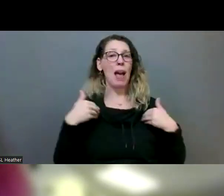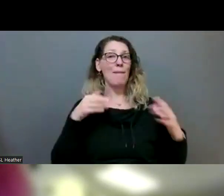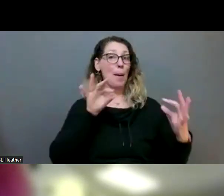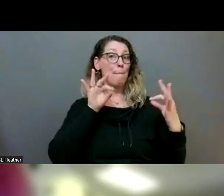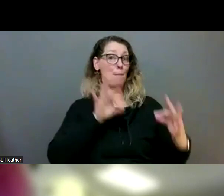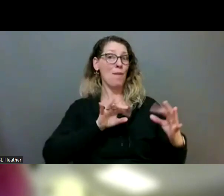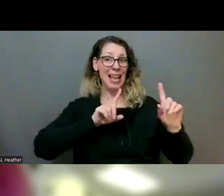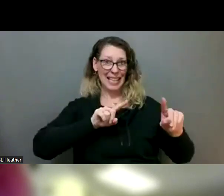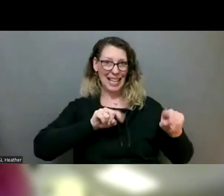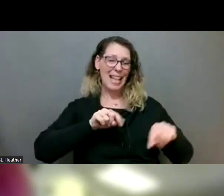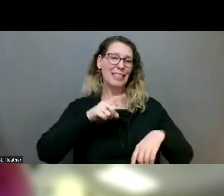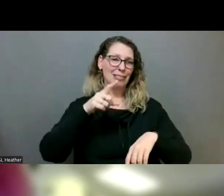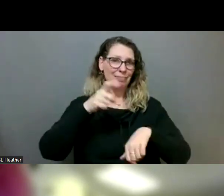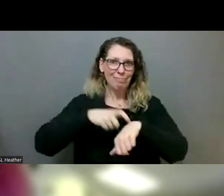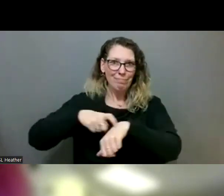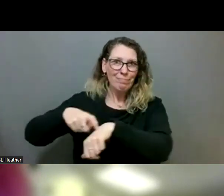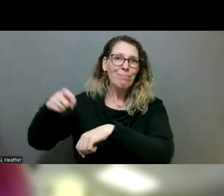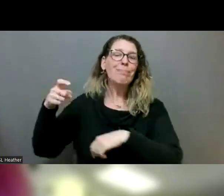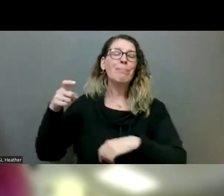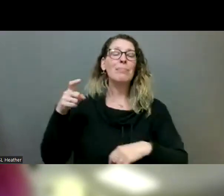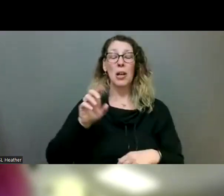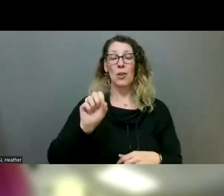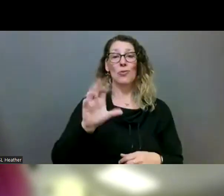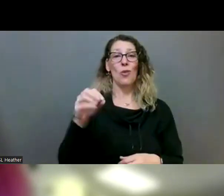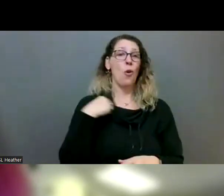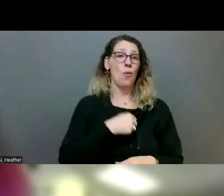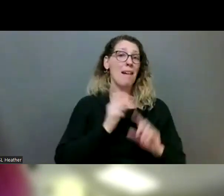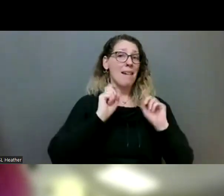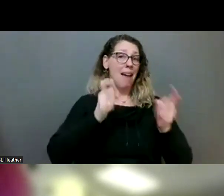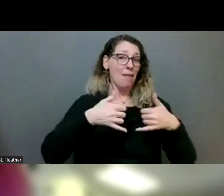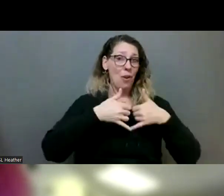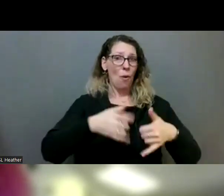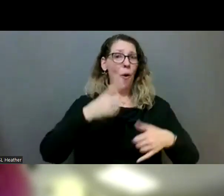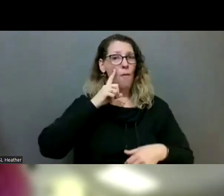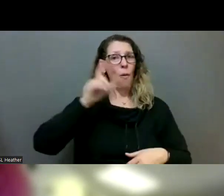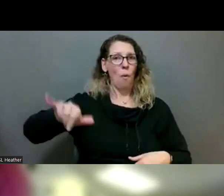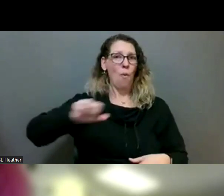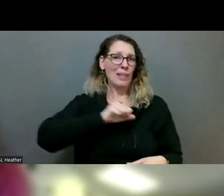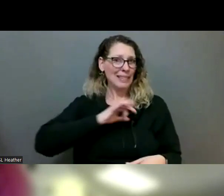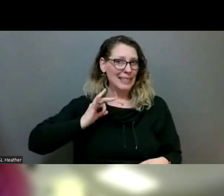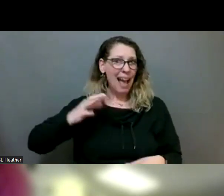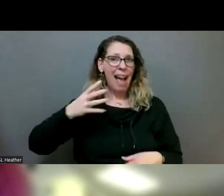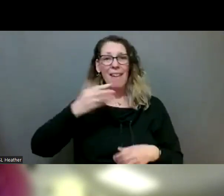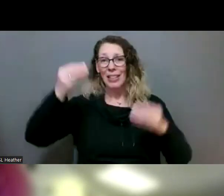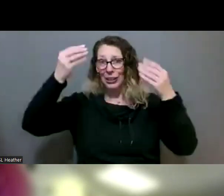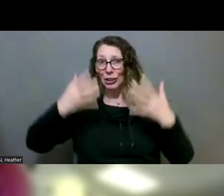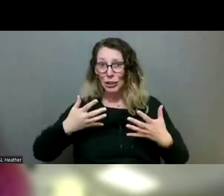in a timely manner and so we give Awards for those staff and teachers and then what kind of